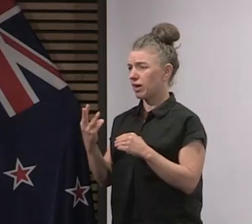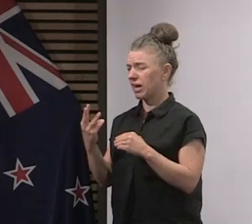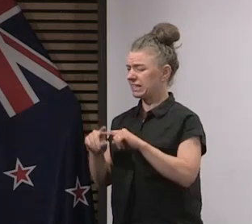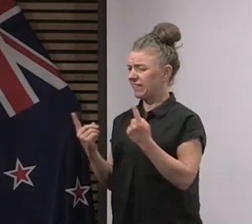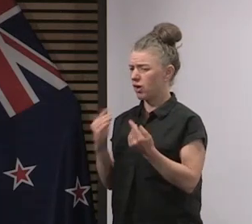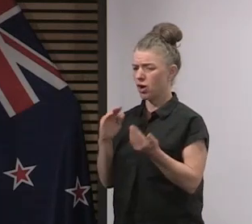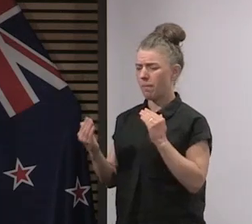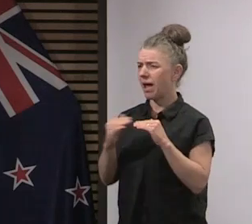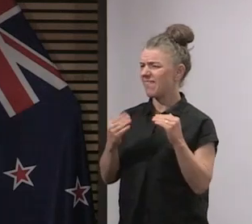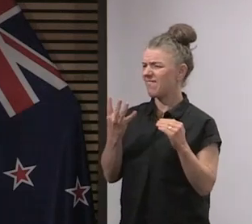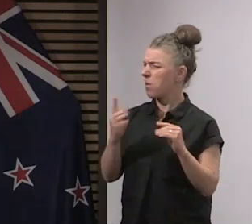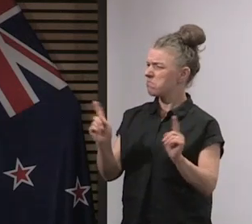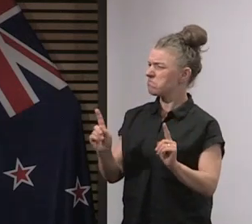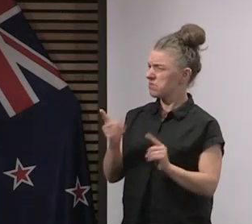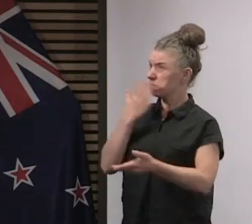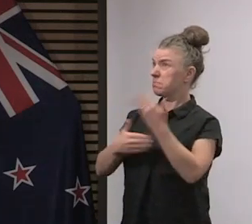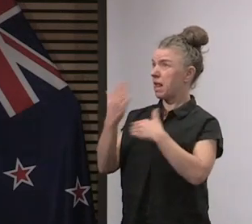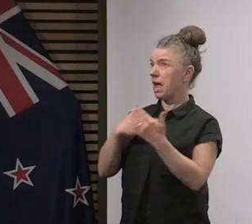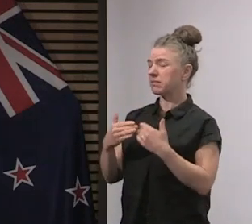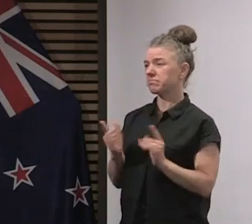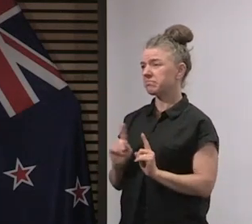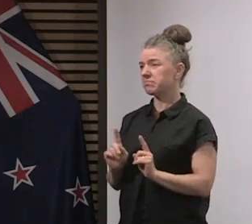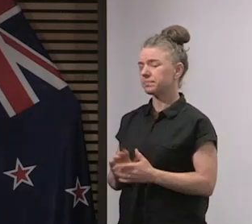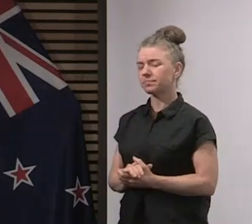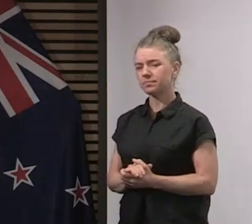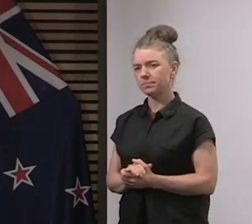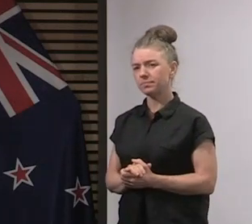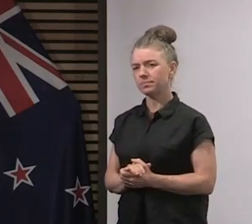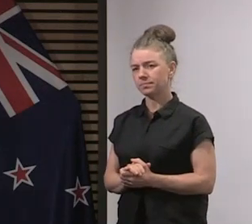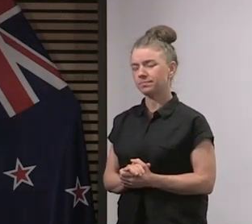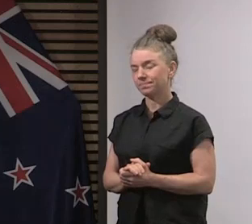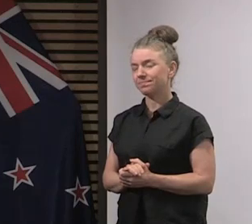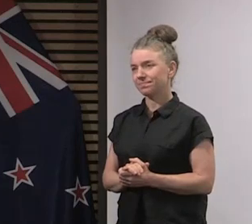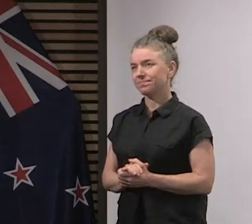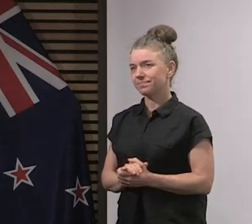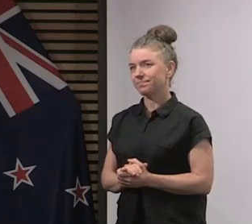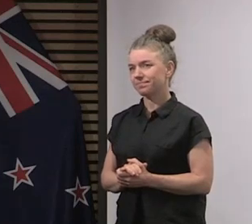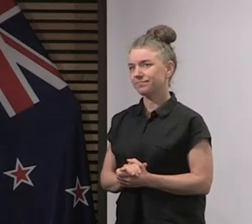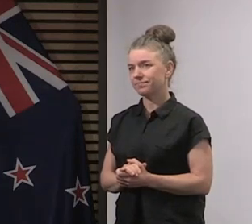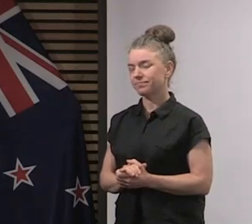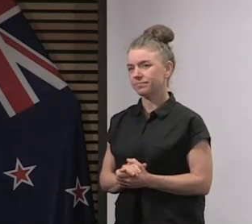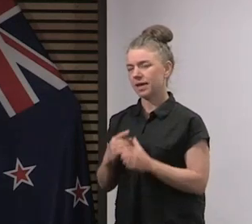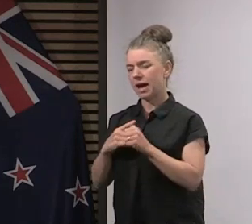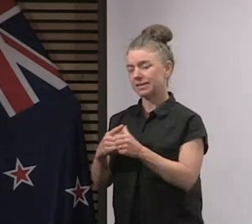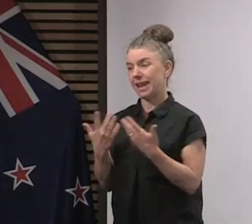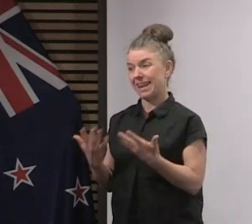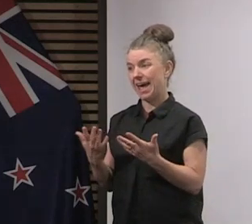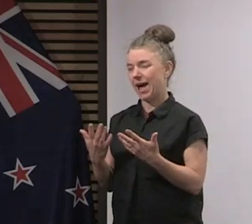How different will like look under level 3 as opposed to level 4? Well I'm